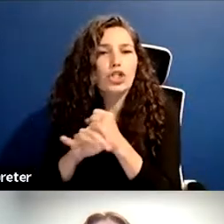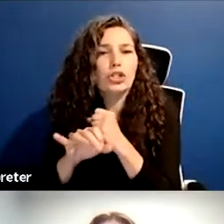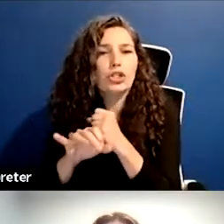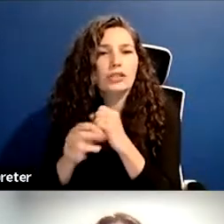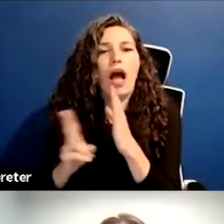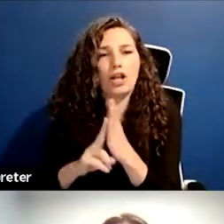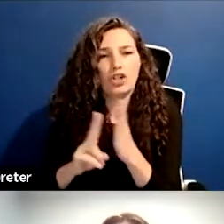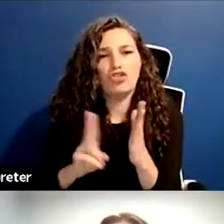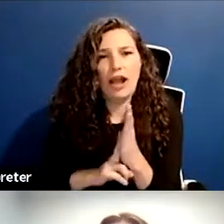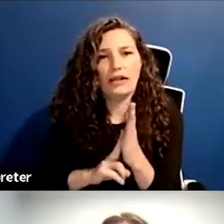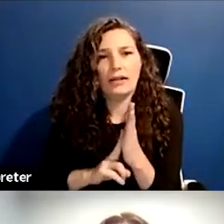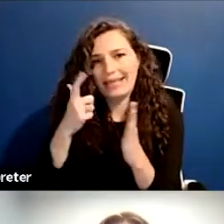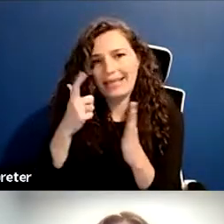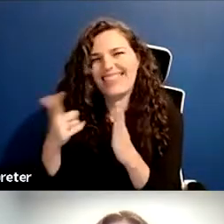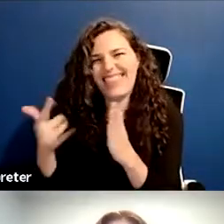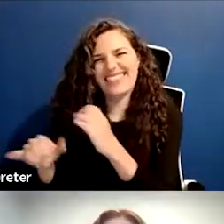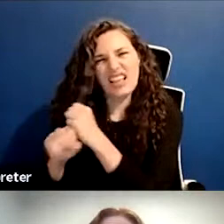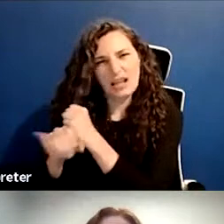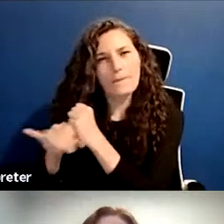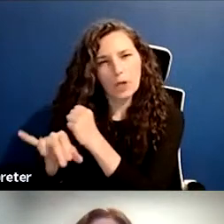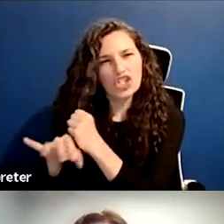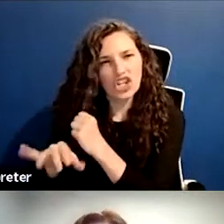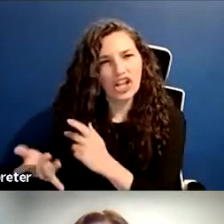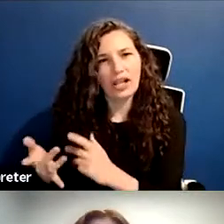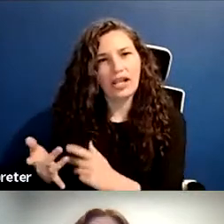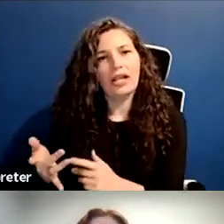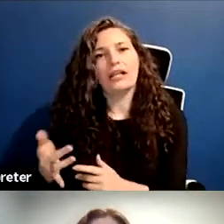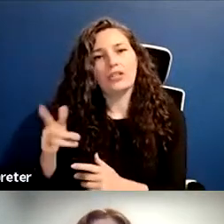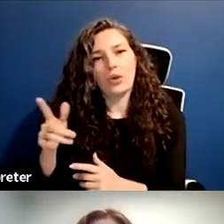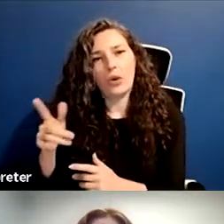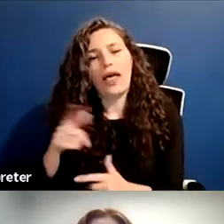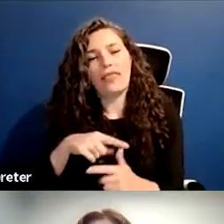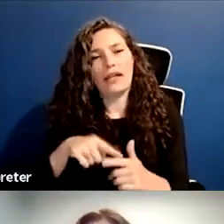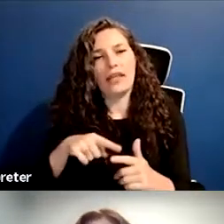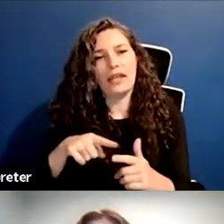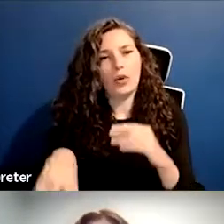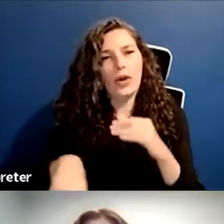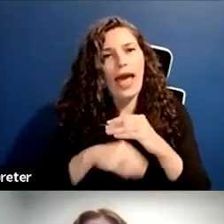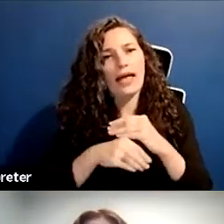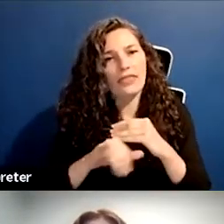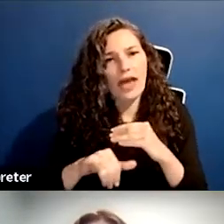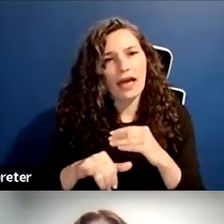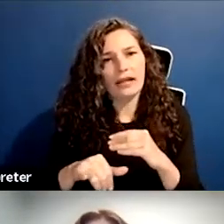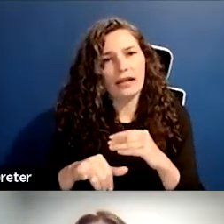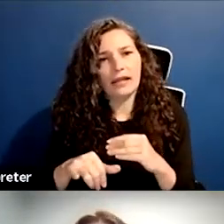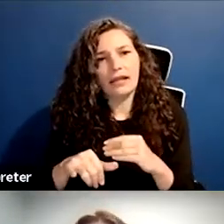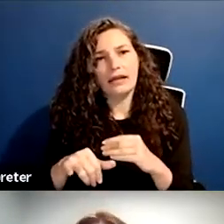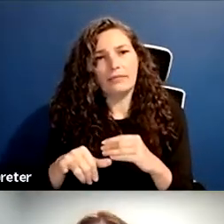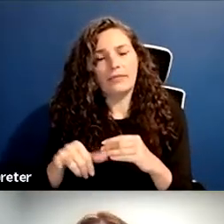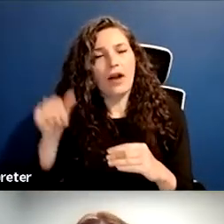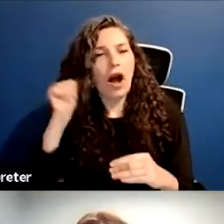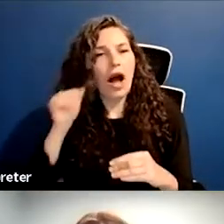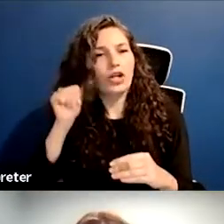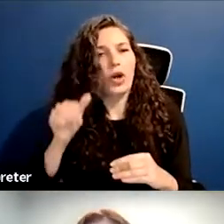and an audio commercial signatory will need to be in place and standard digital audio session and use rates will apply.